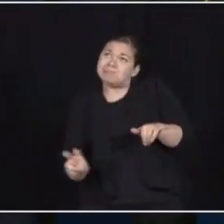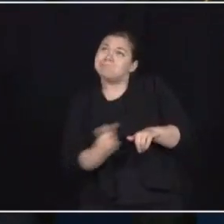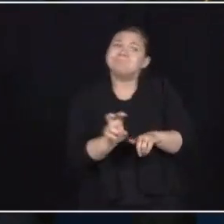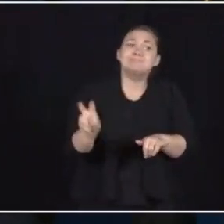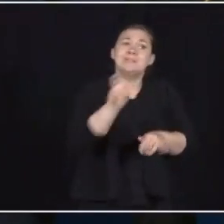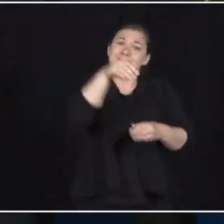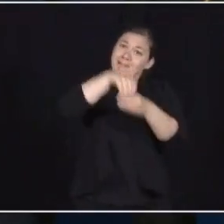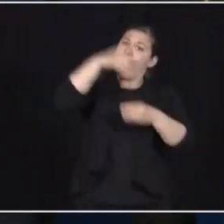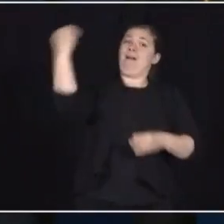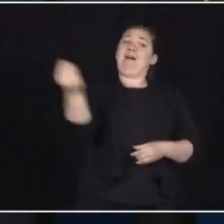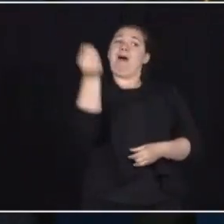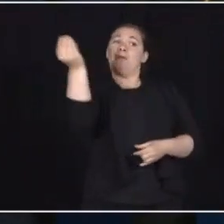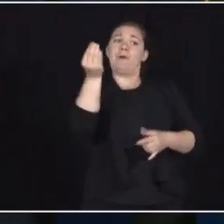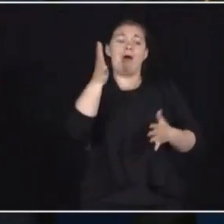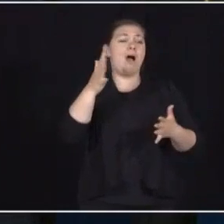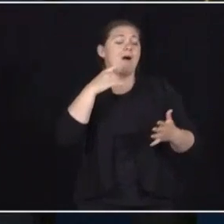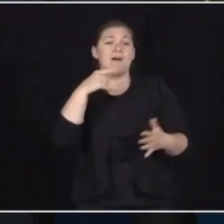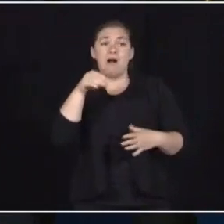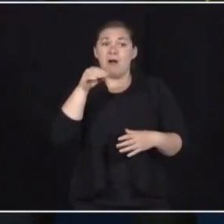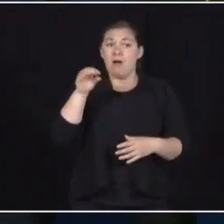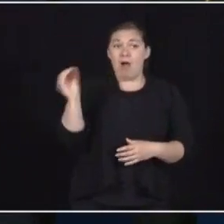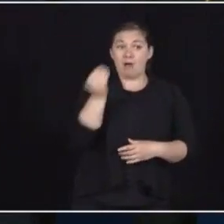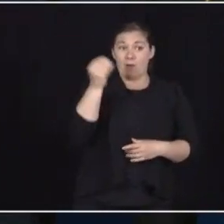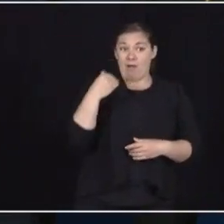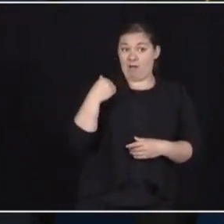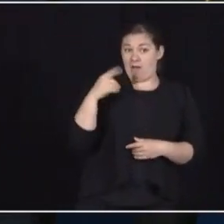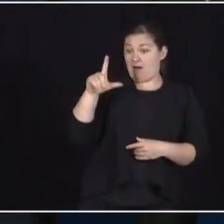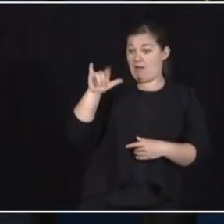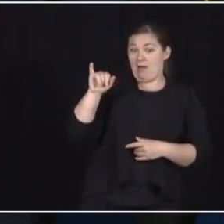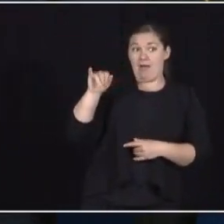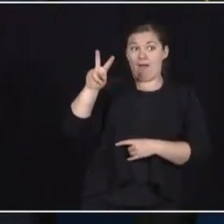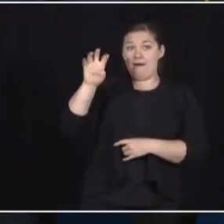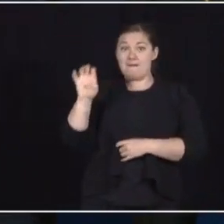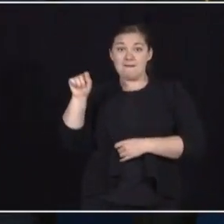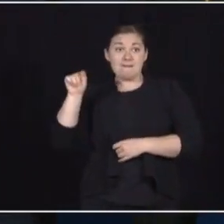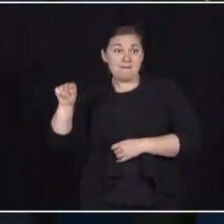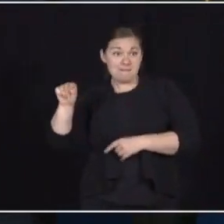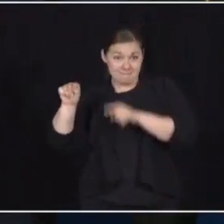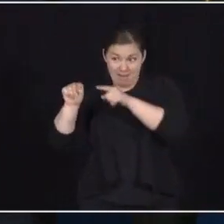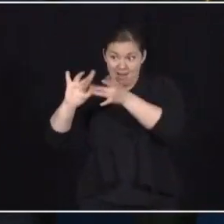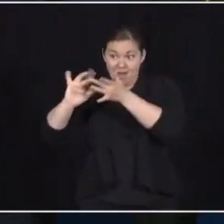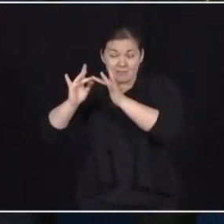We are launching virtual platforms like Ontario.live to help small businesses extend their online reach.